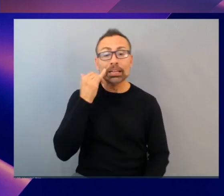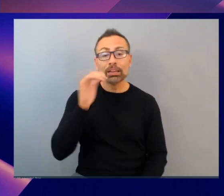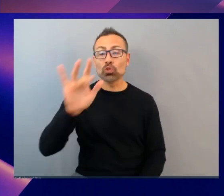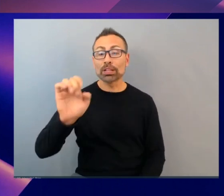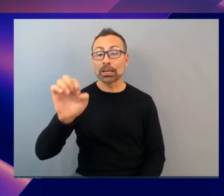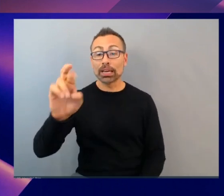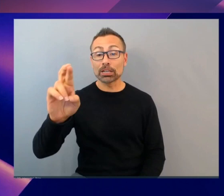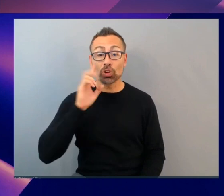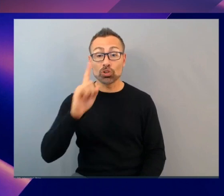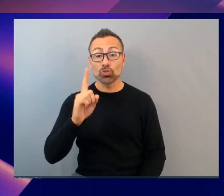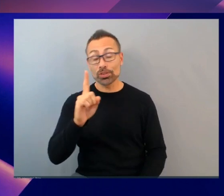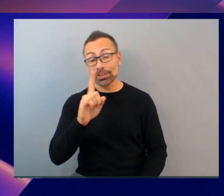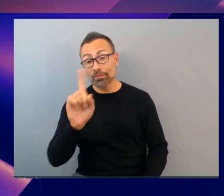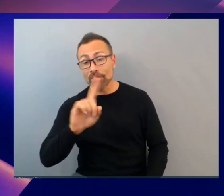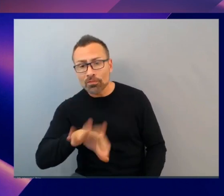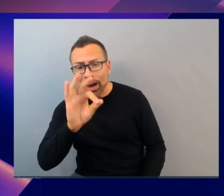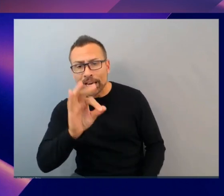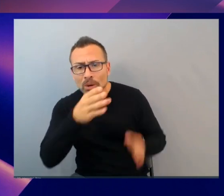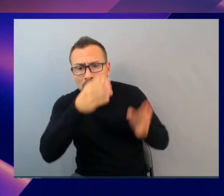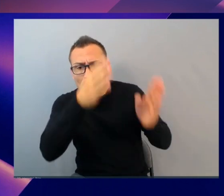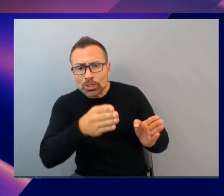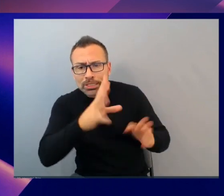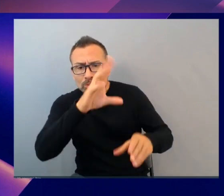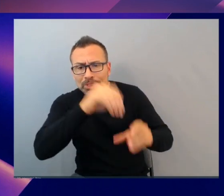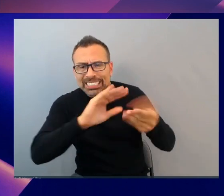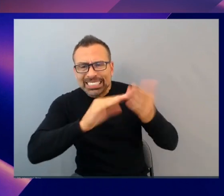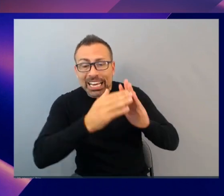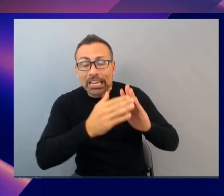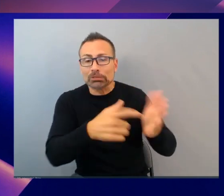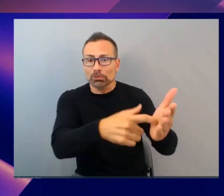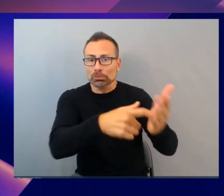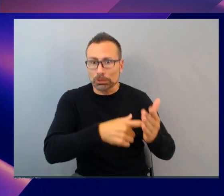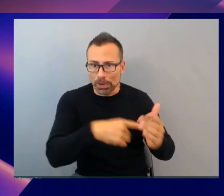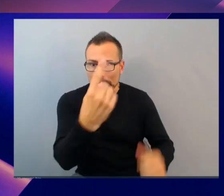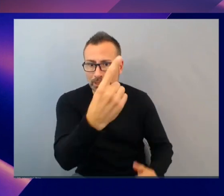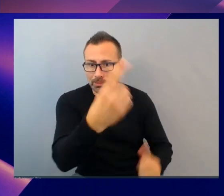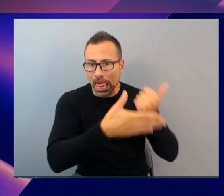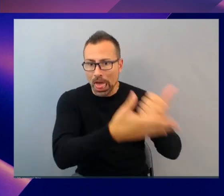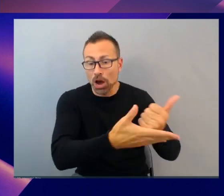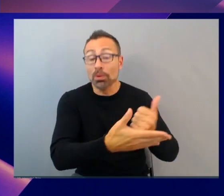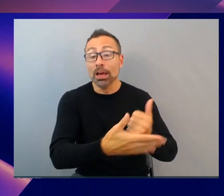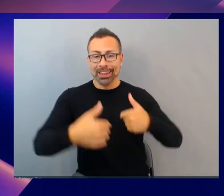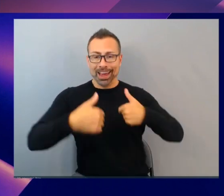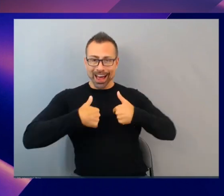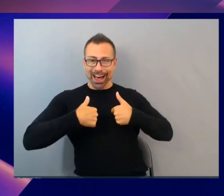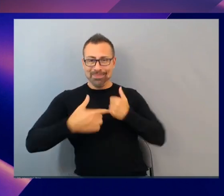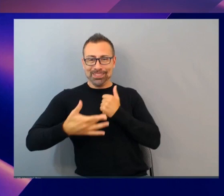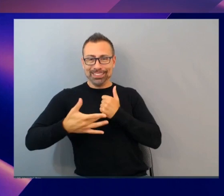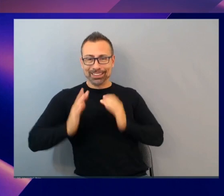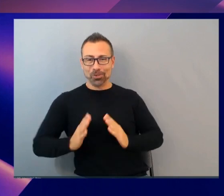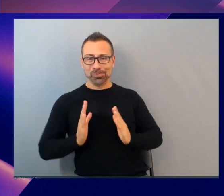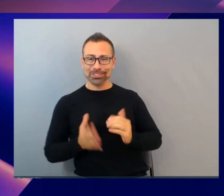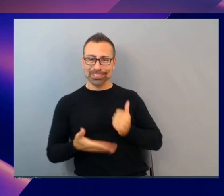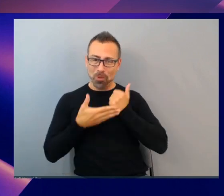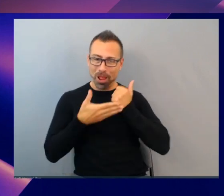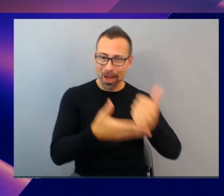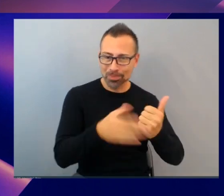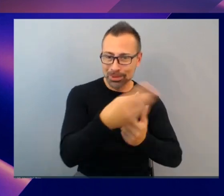that are in need of something. Got it. - And you are the technical person who will help them unlocking their needs by using the cloud. Can we check that out?